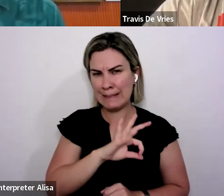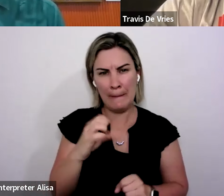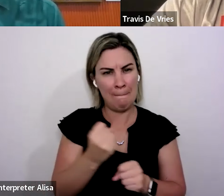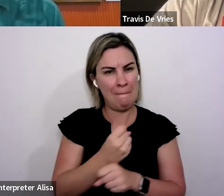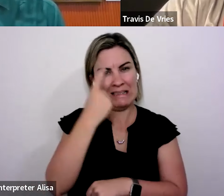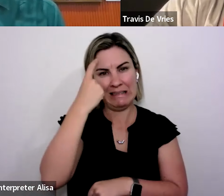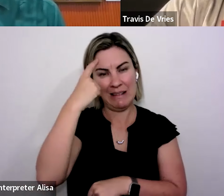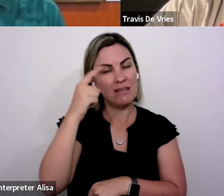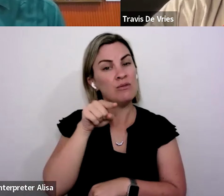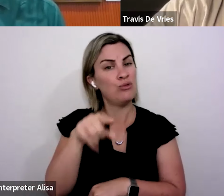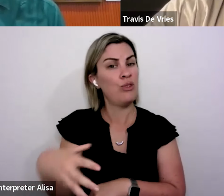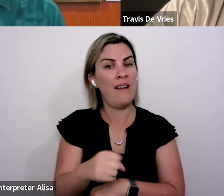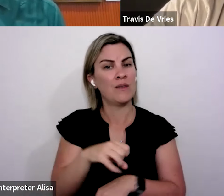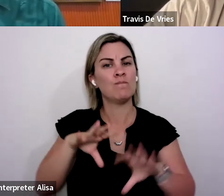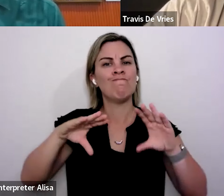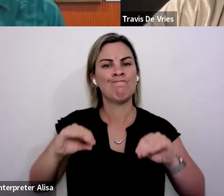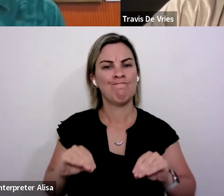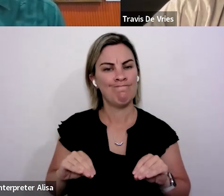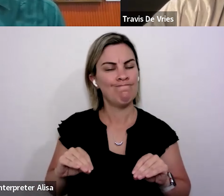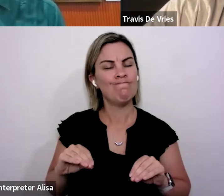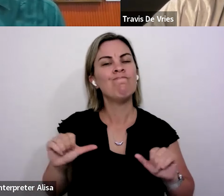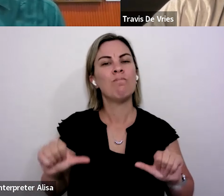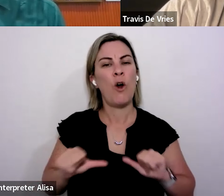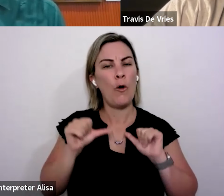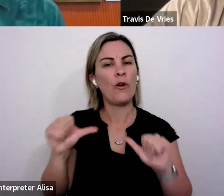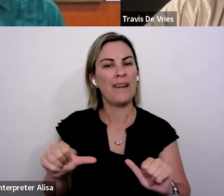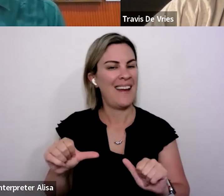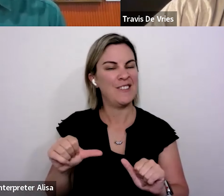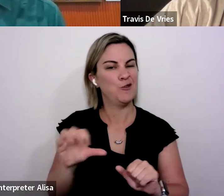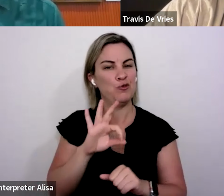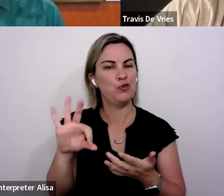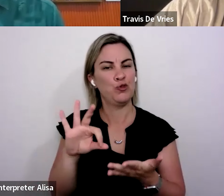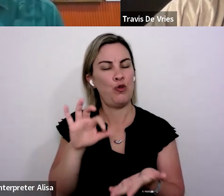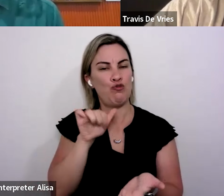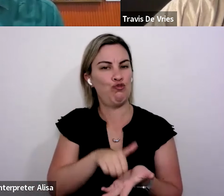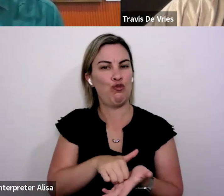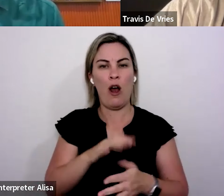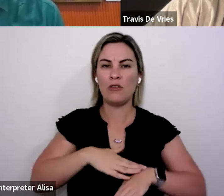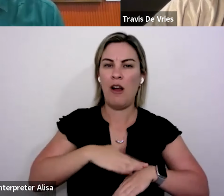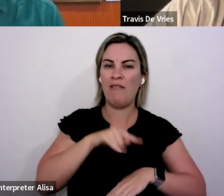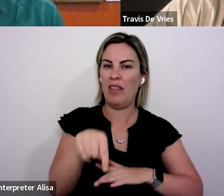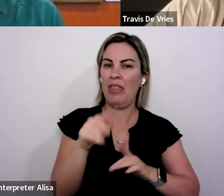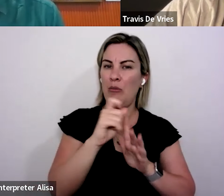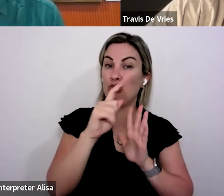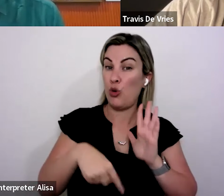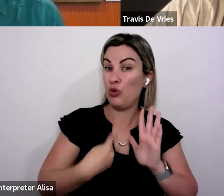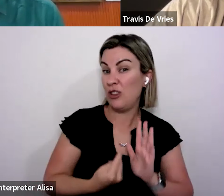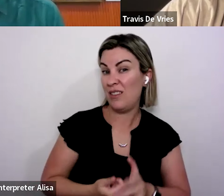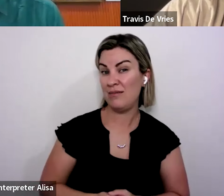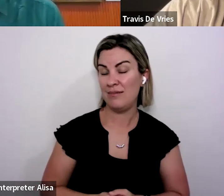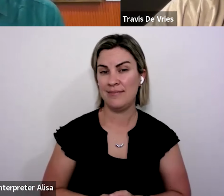OK, well, this is OK, I won't put this project forward at this time. Thanks, Travis.